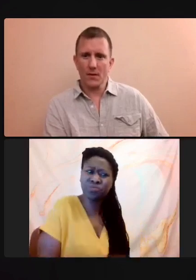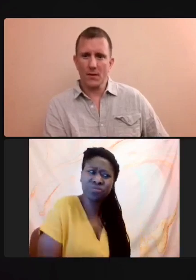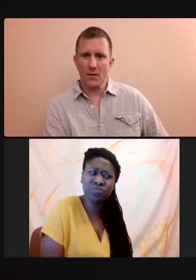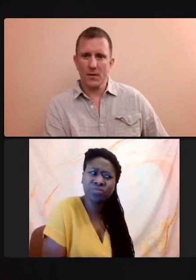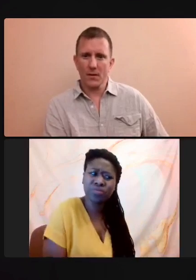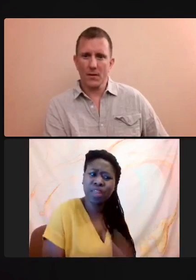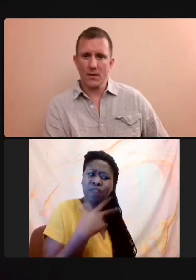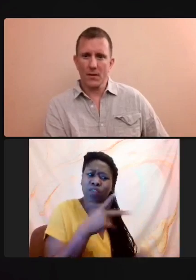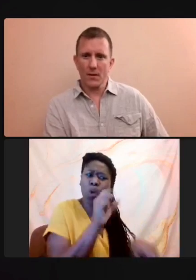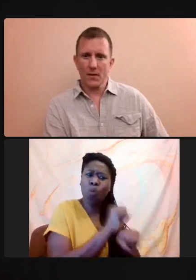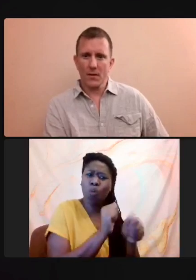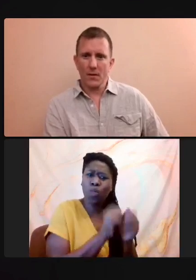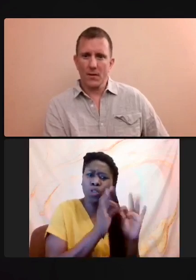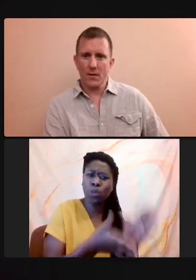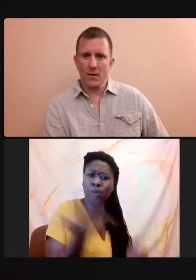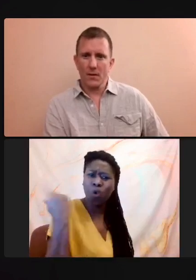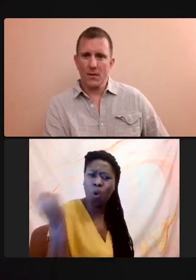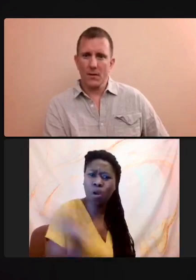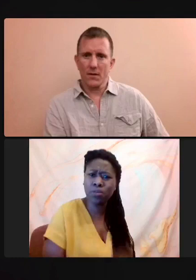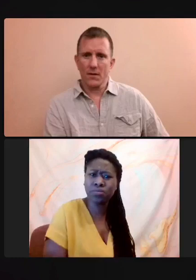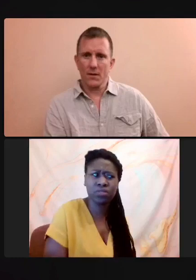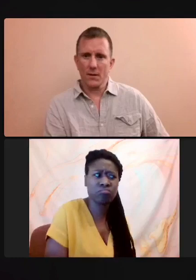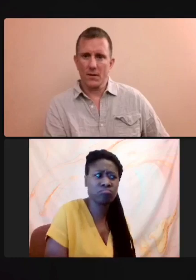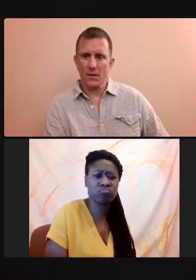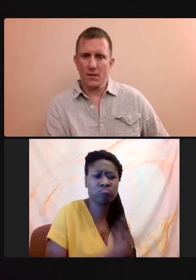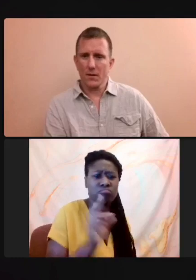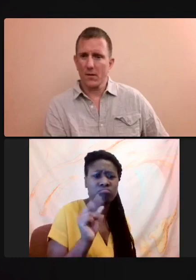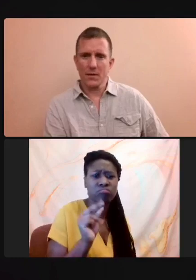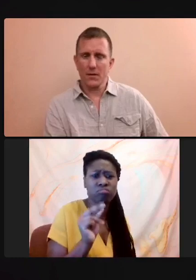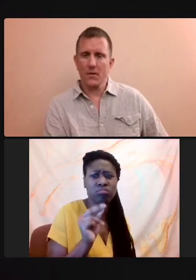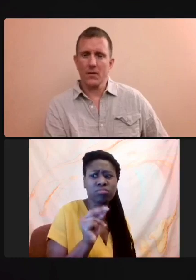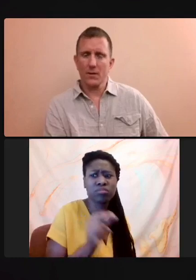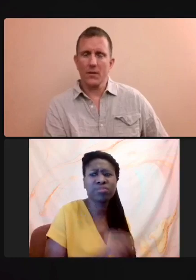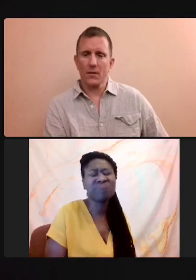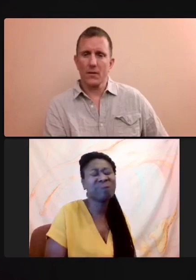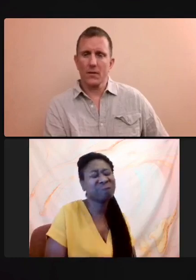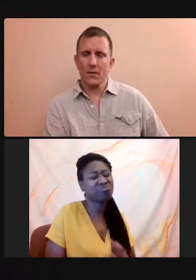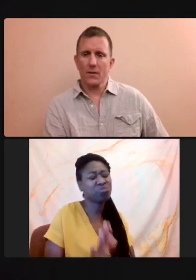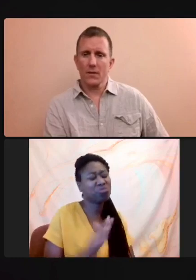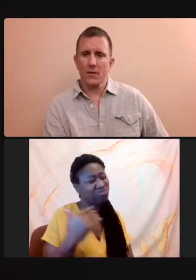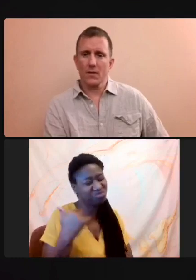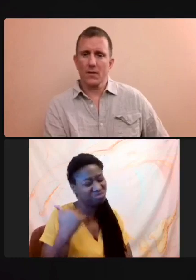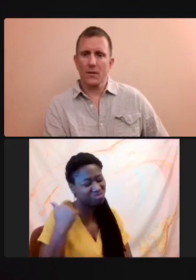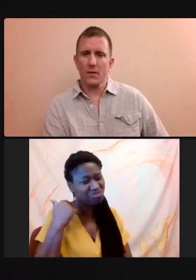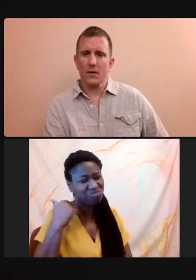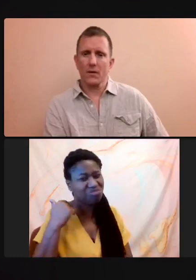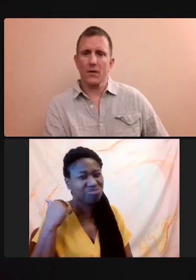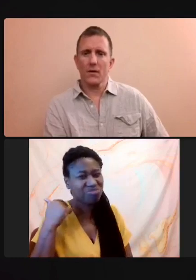I can't focus on a presentation if I'm constantly monitoring the interpreter to make sure that they're doing a good job,